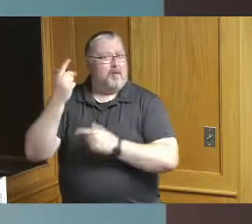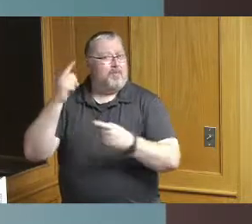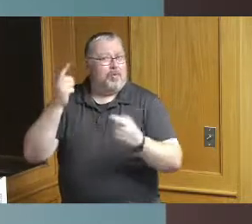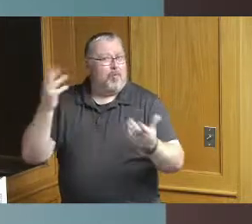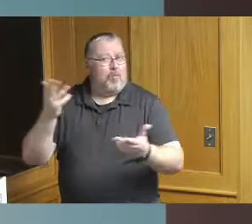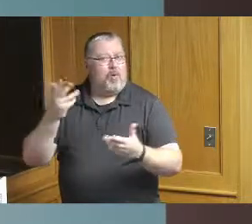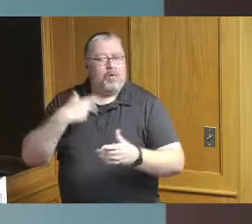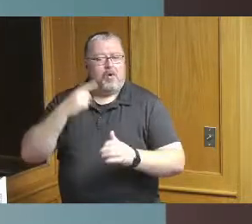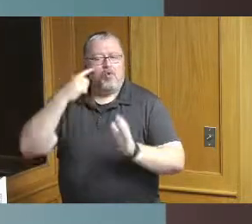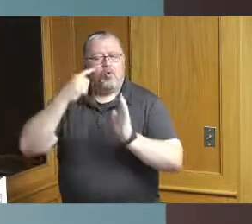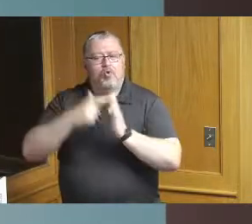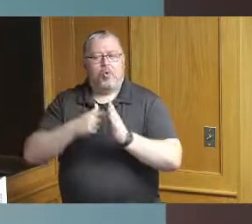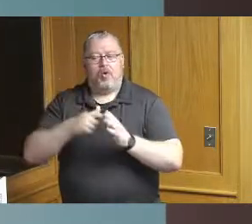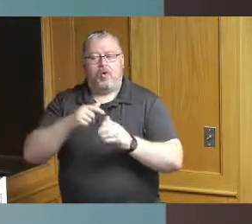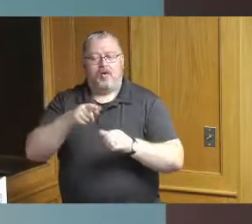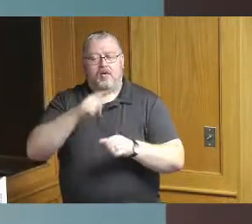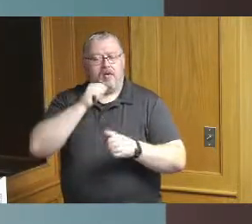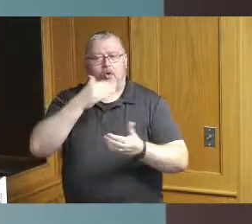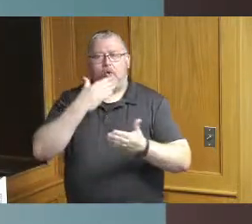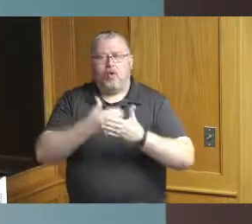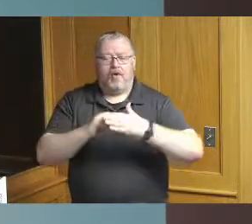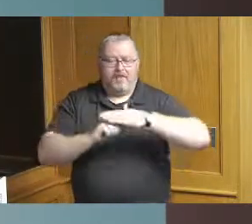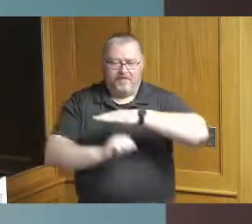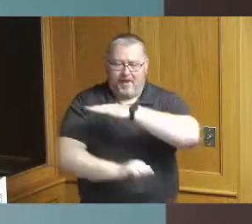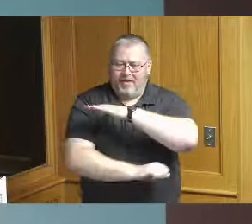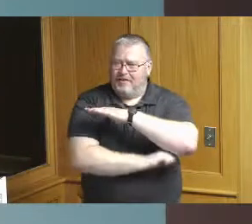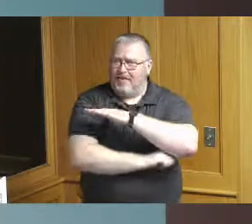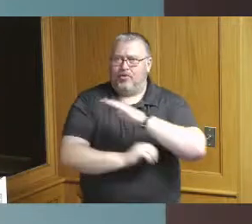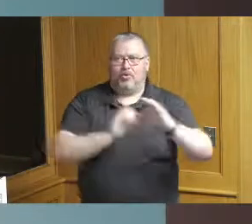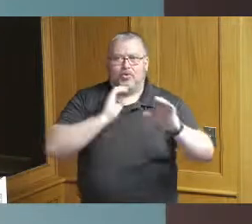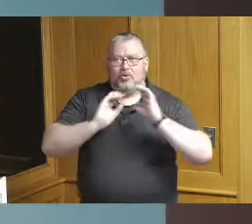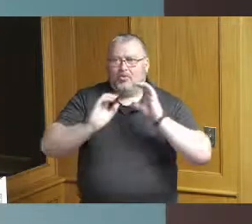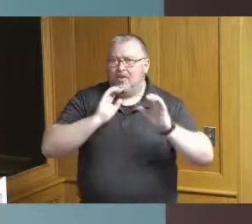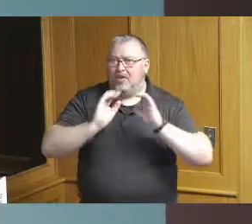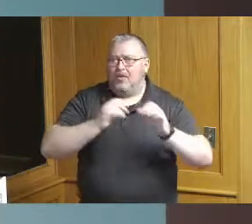that there's lack of coordination there's a lot of repetitive work going on and they felt that at the